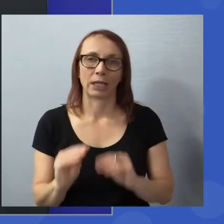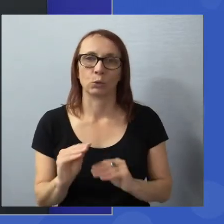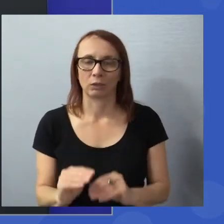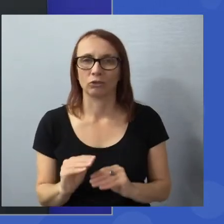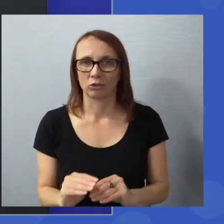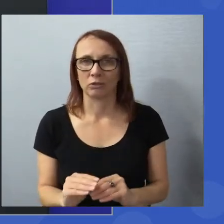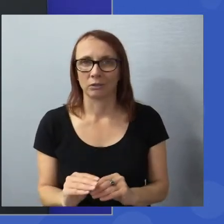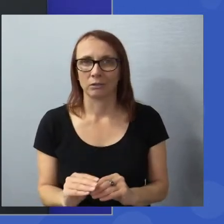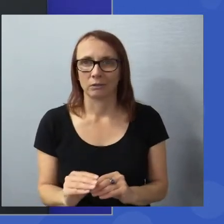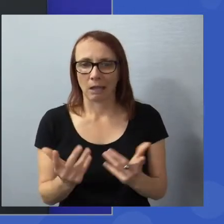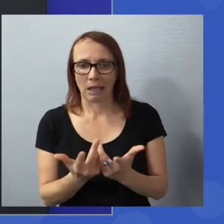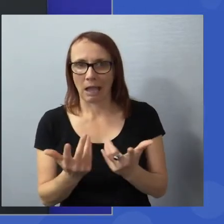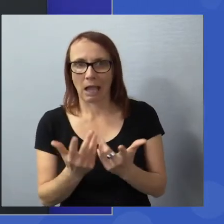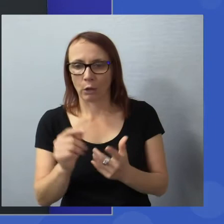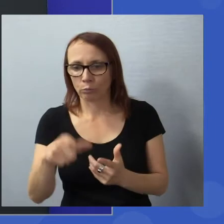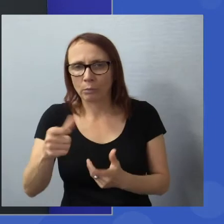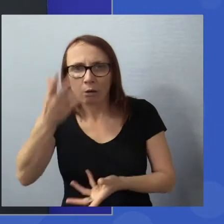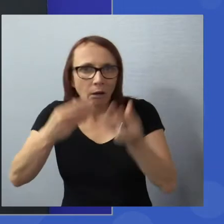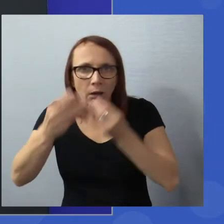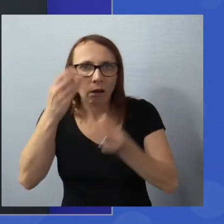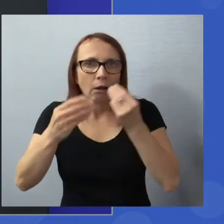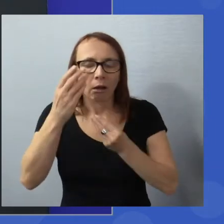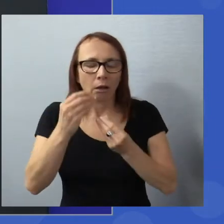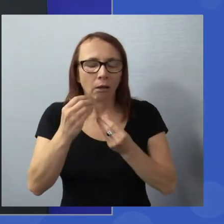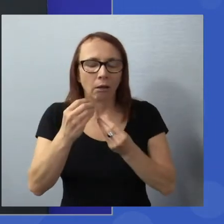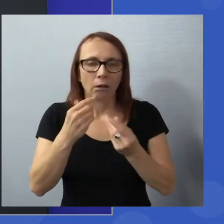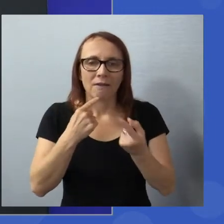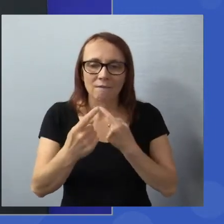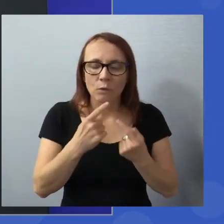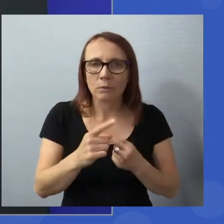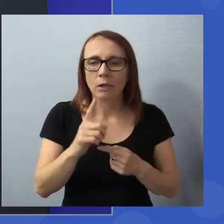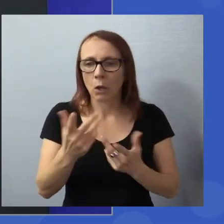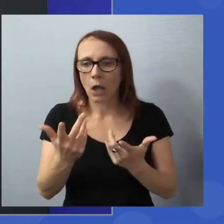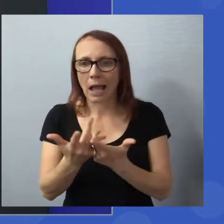order to educate people in issues but also in how to engage with issues is